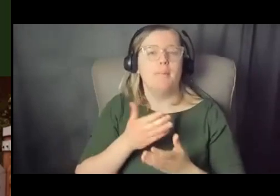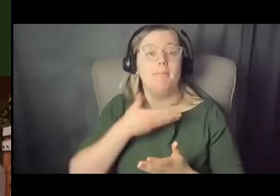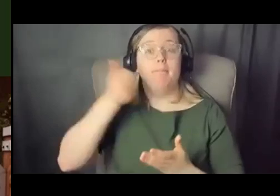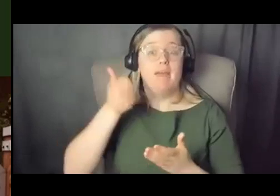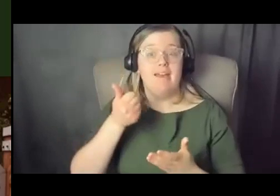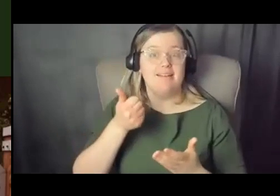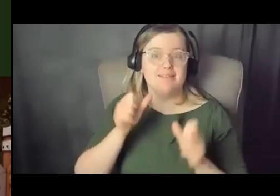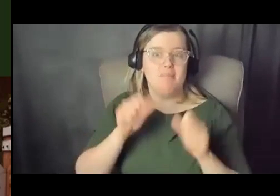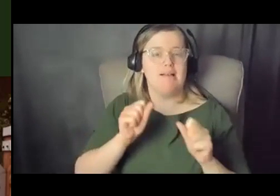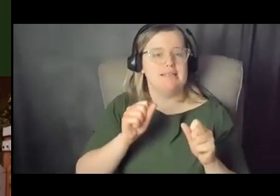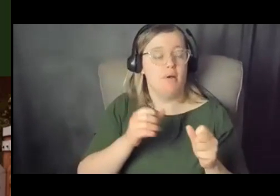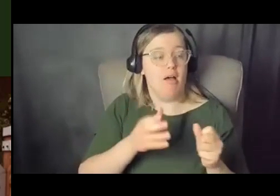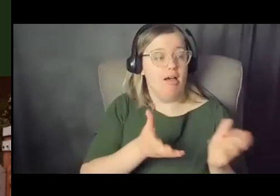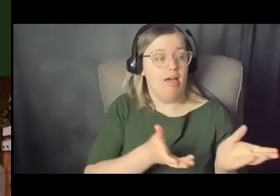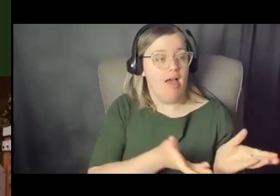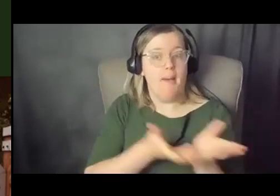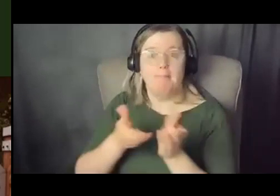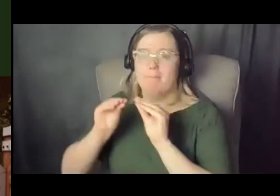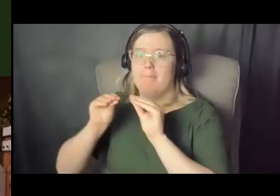way for us to reuse materials locally instead of just